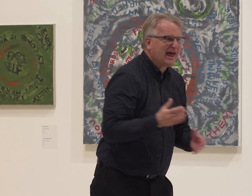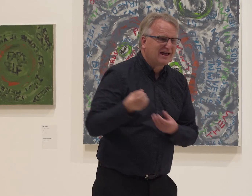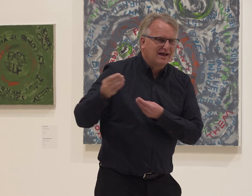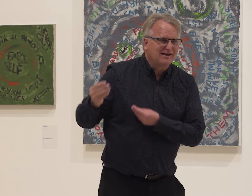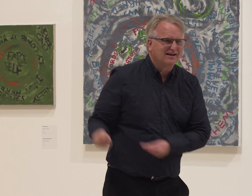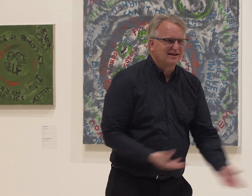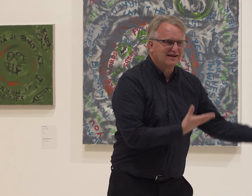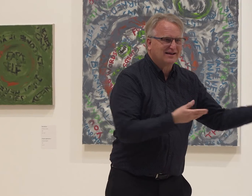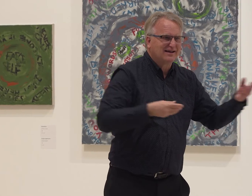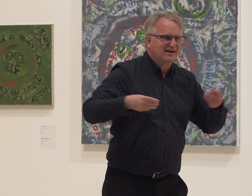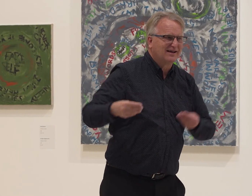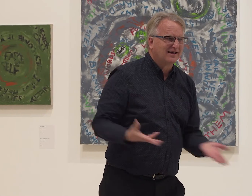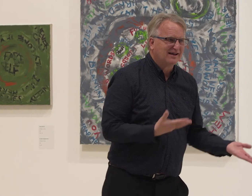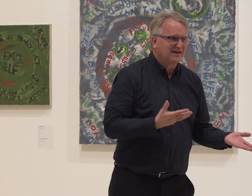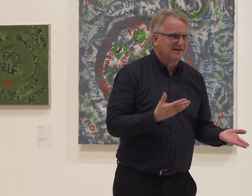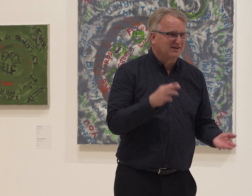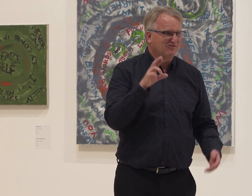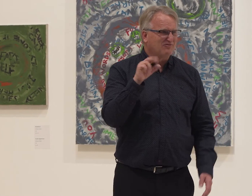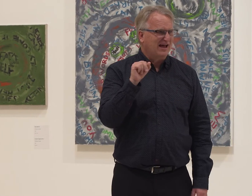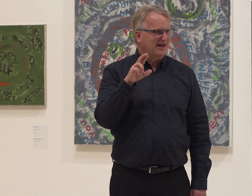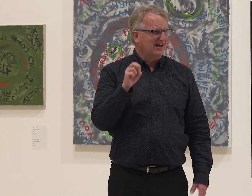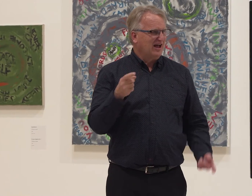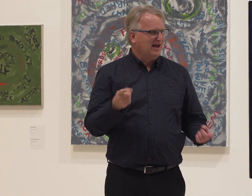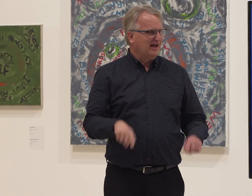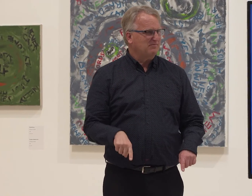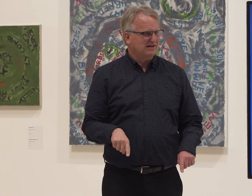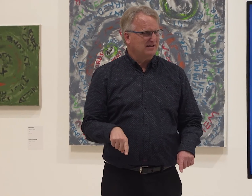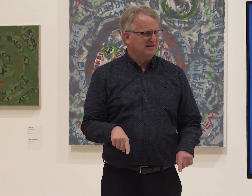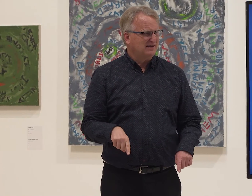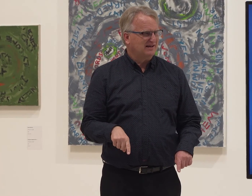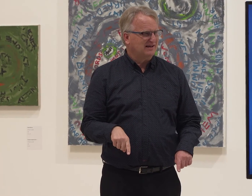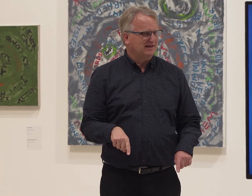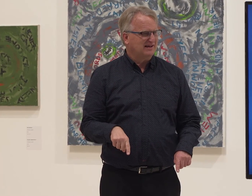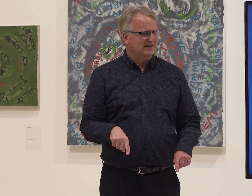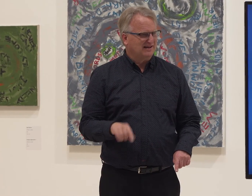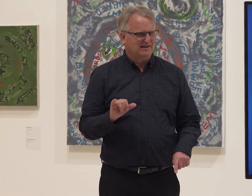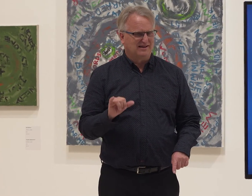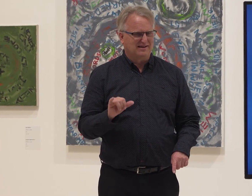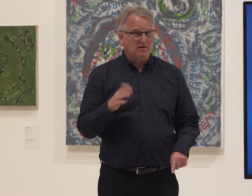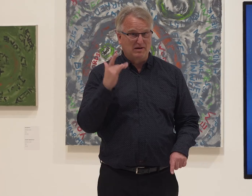that are available to them to make it more effective and easy and Deaf centered?